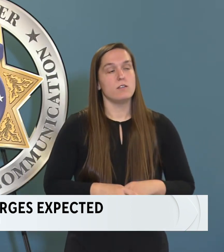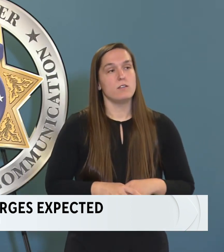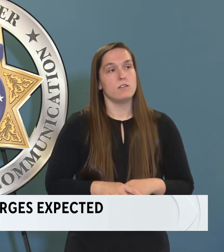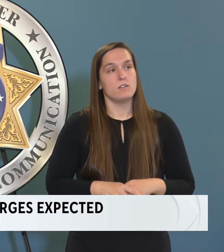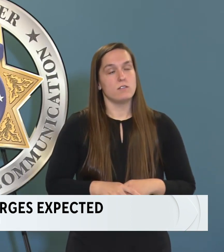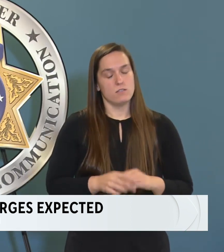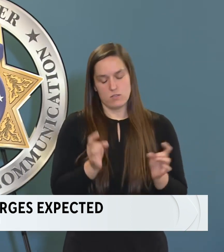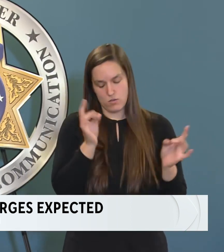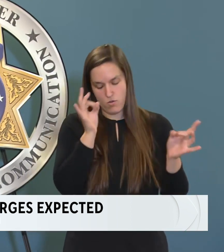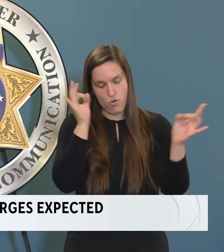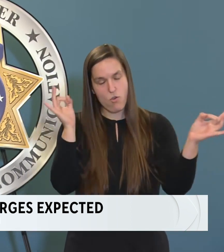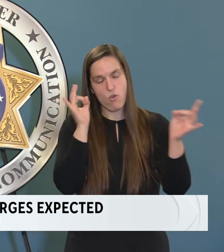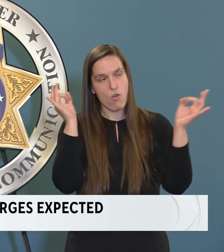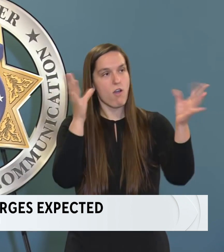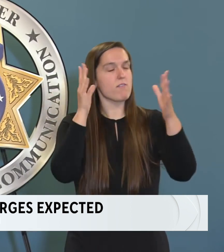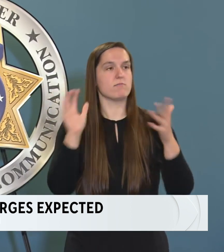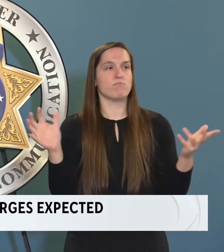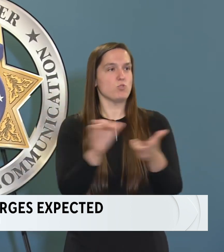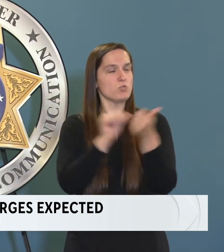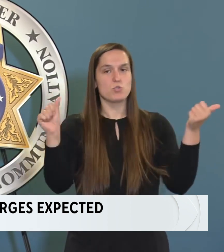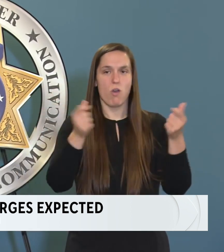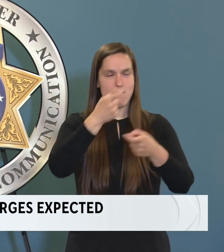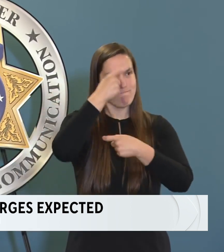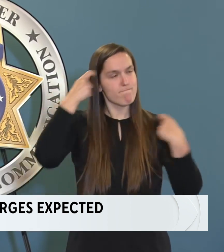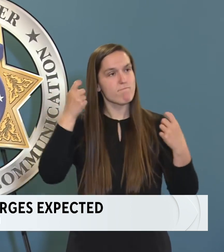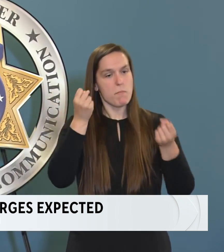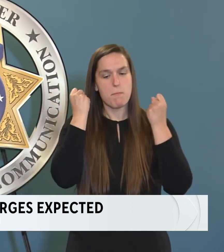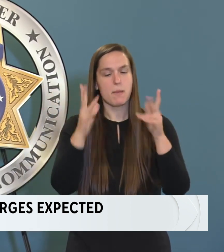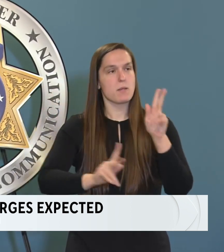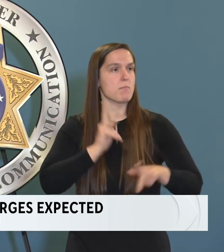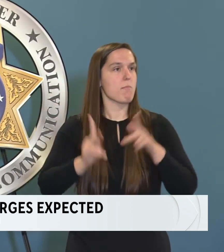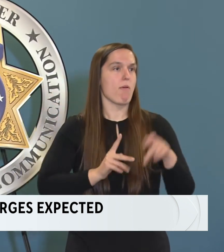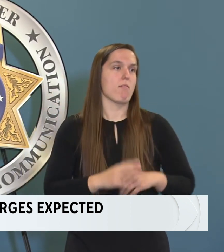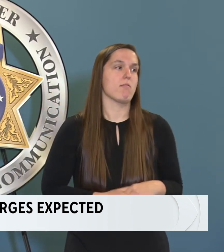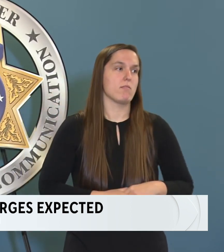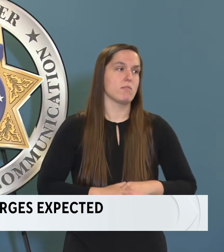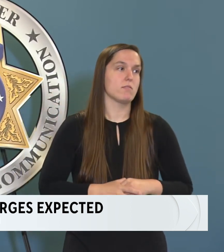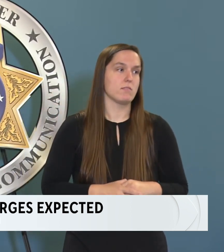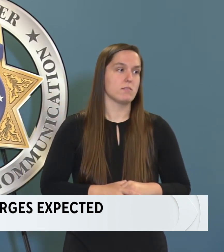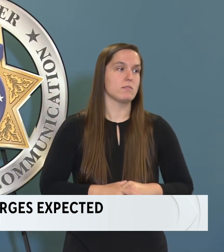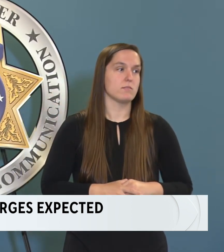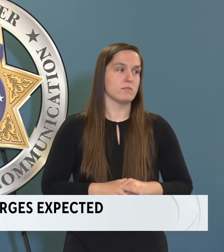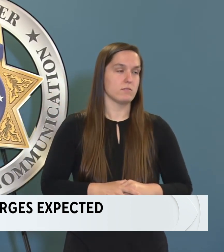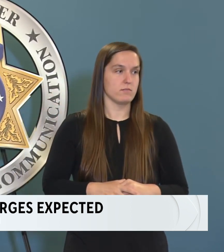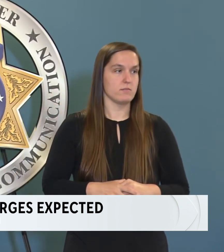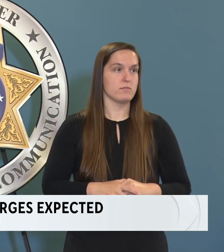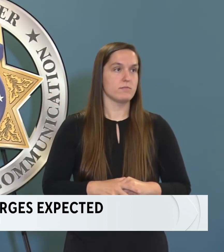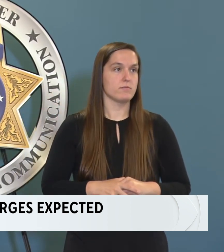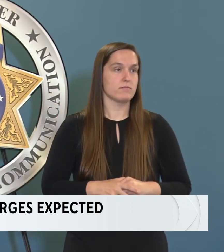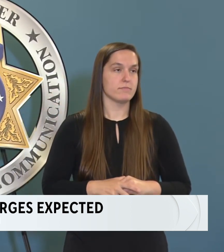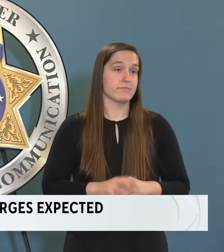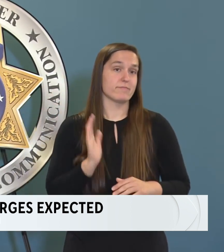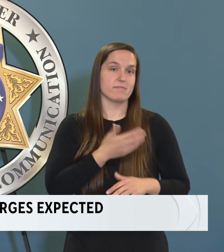CIVIL LAW AND CIVIL PRACTICE. SO IN CRIMINAL LOT WE HAVE A MUCH HIGHER STANDARD OF PROVING CASES BEYOND A REASONABLE DOUBT. IT'S THE HIGHEST STANDARD IN THE COURT OF LAW AND THE HIGH STANDARD IN THE COUNTRY, OF COURSE. THIS FIRE